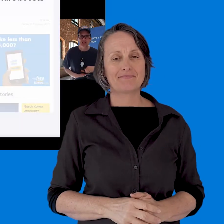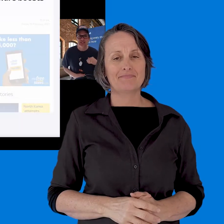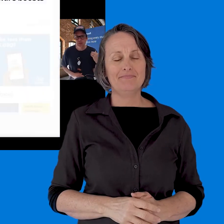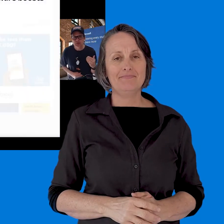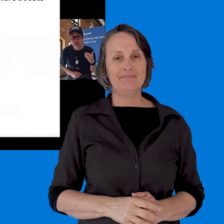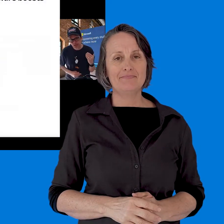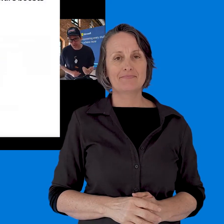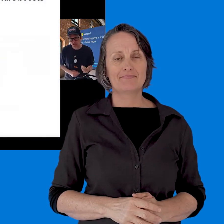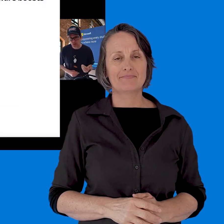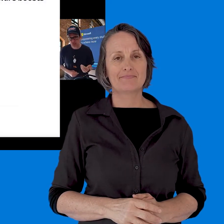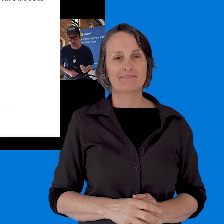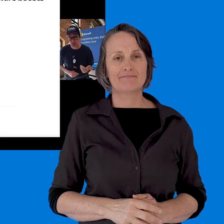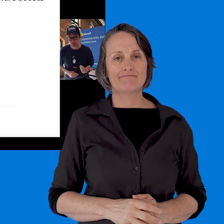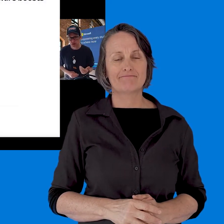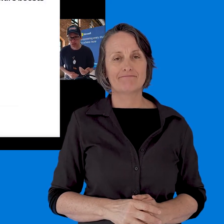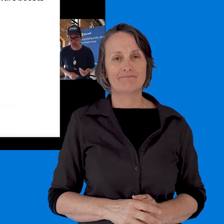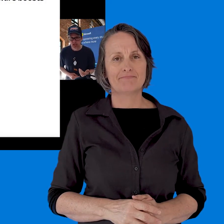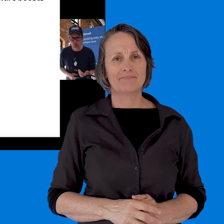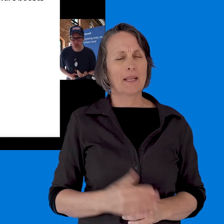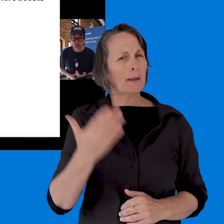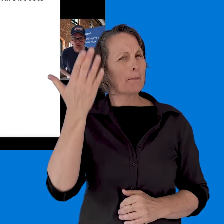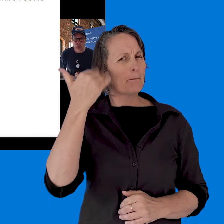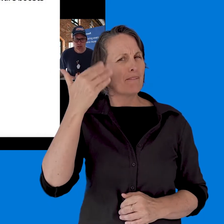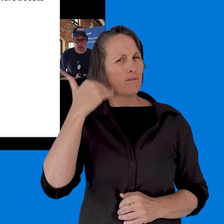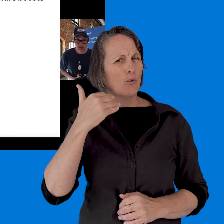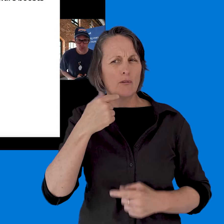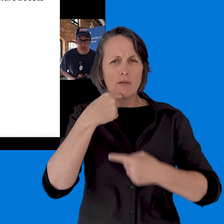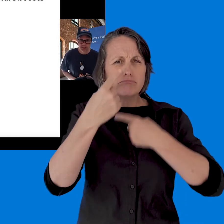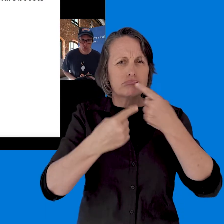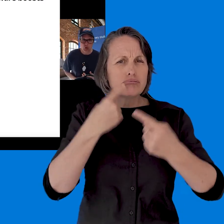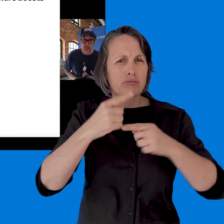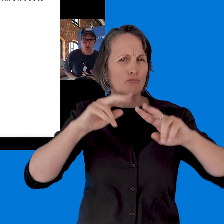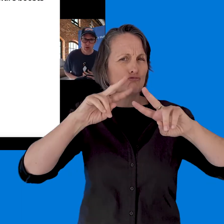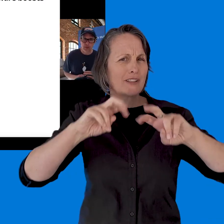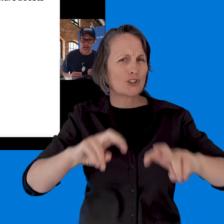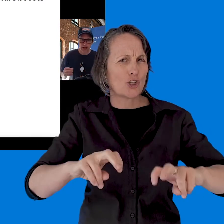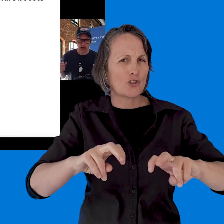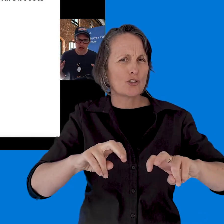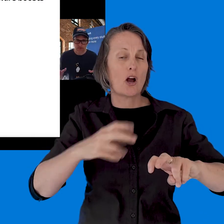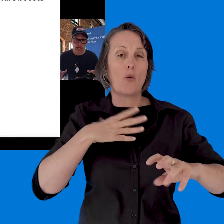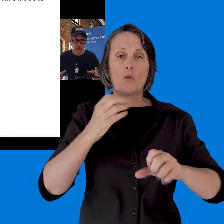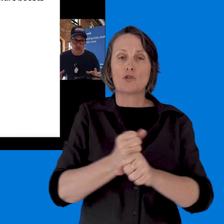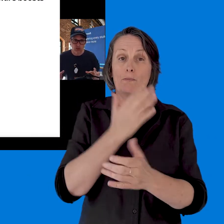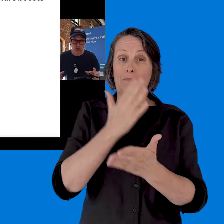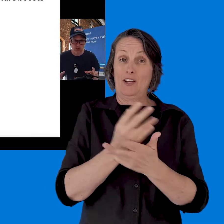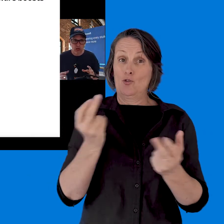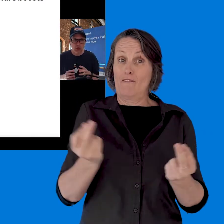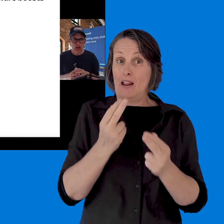Now, some of the research that I share with you through this course, I wanna make available to you as well.